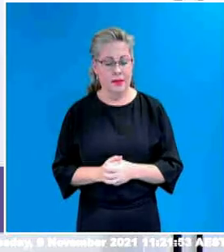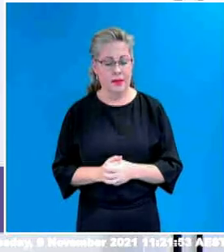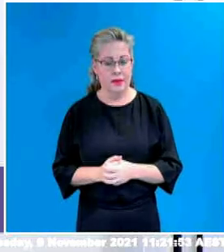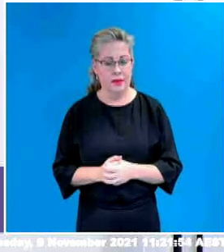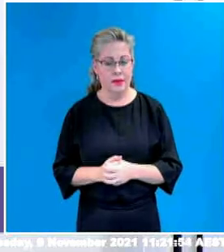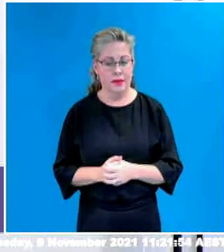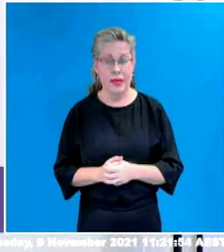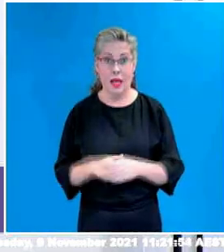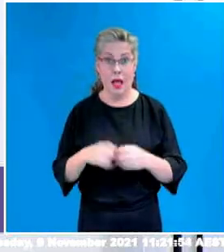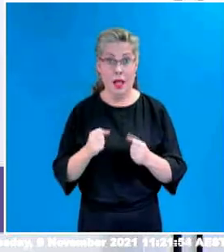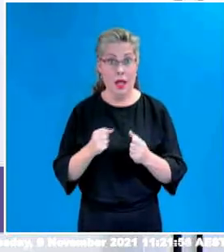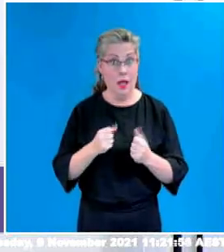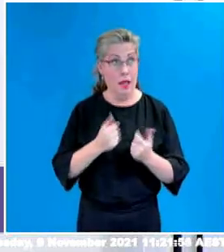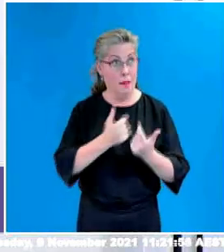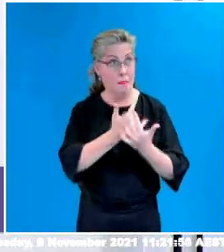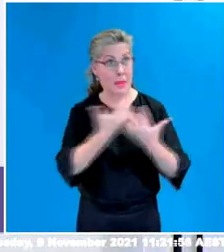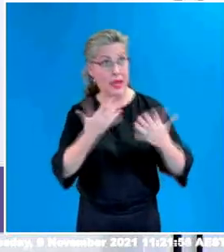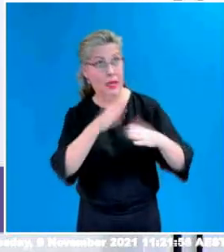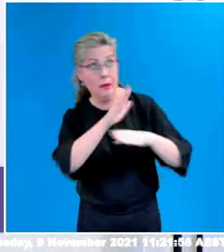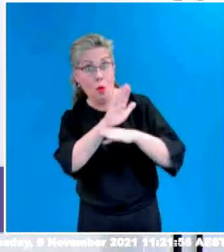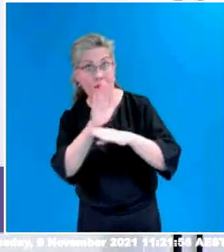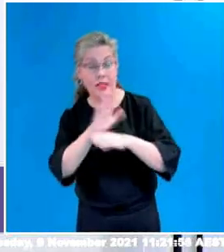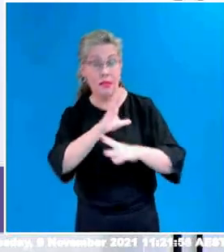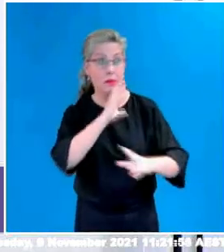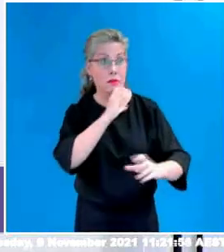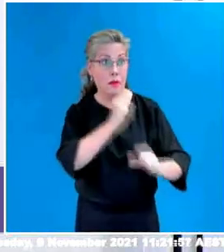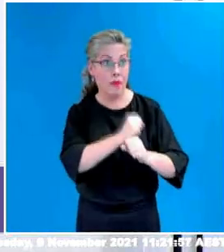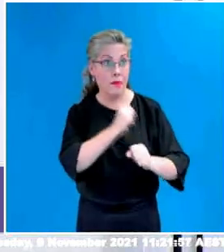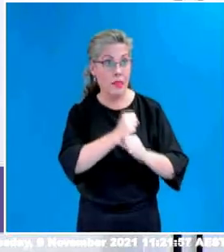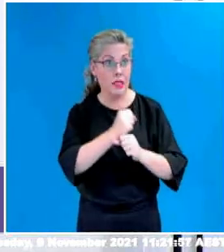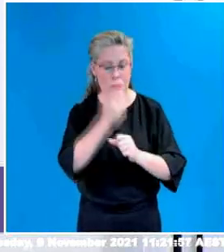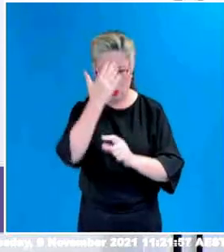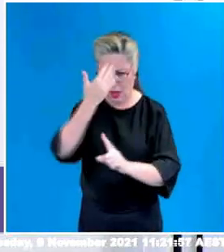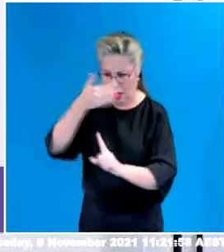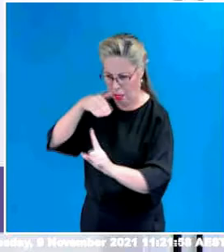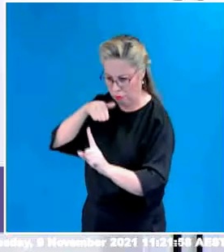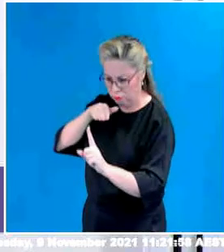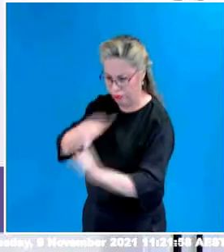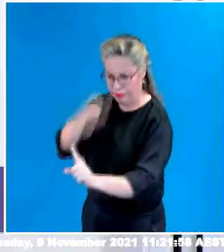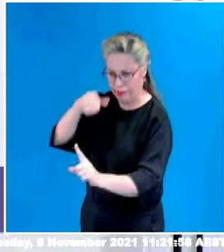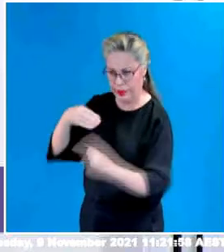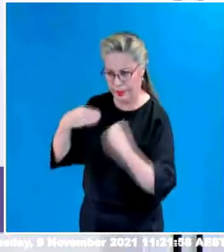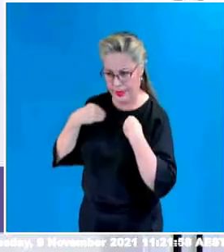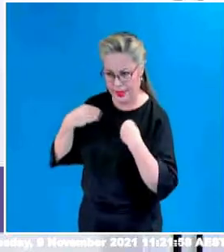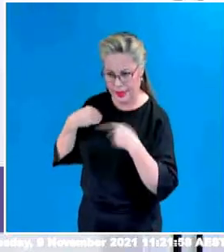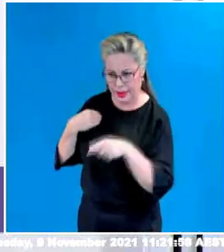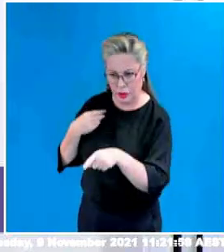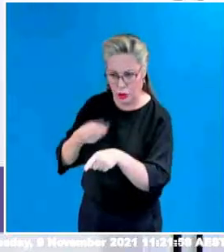businesses accountable if the businesses have in their supply chain